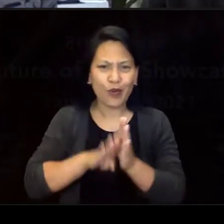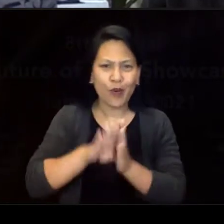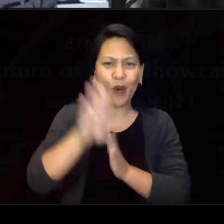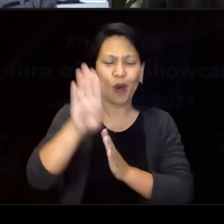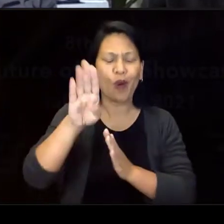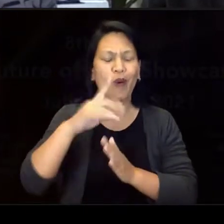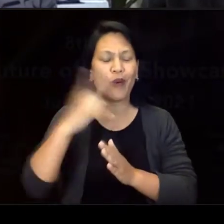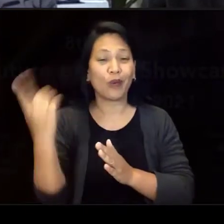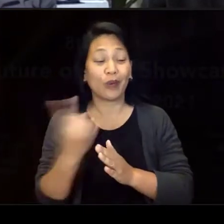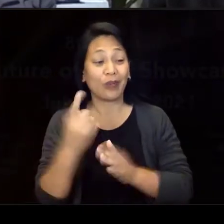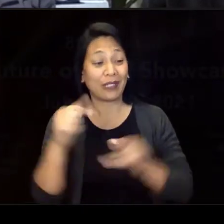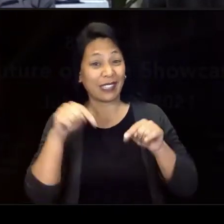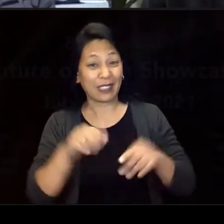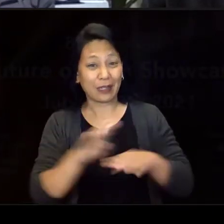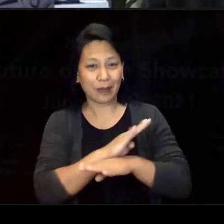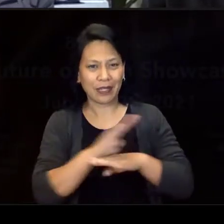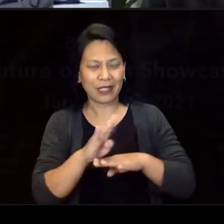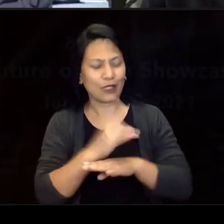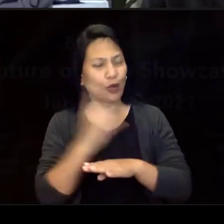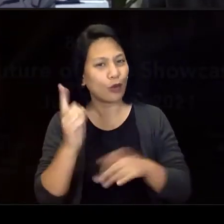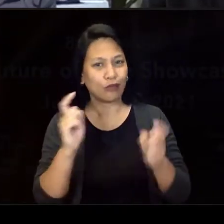It's always changing and evolving and we want to think in new ways.